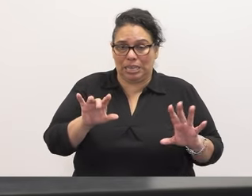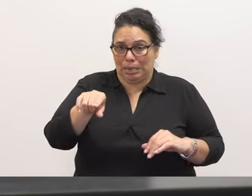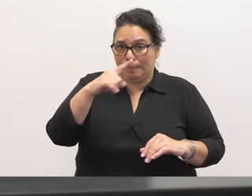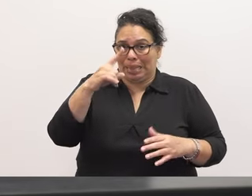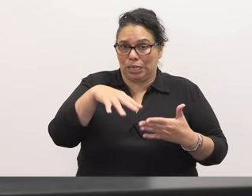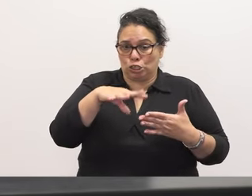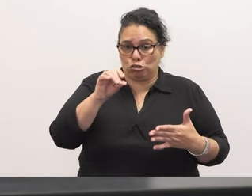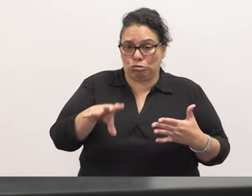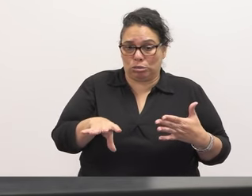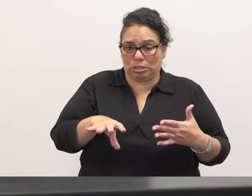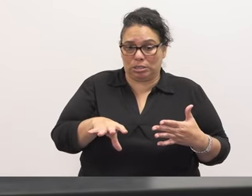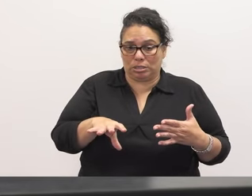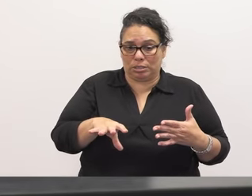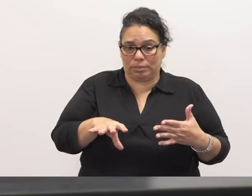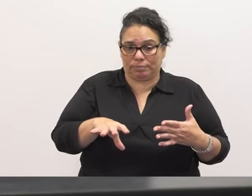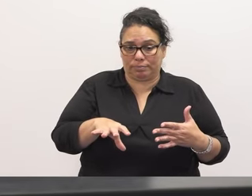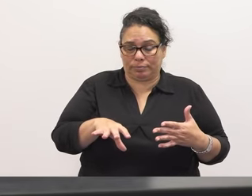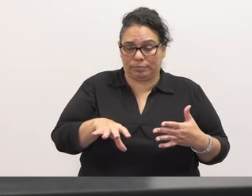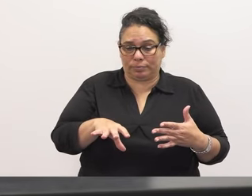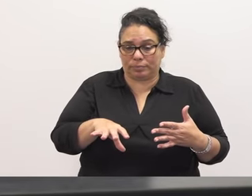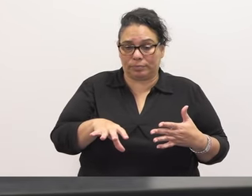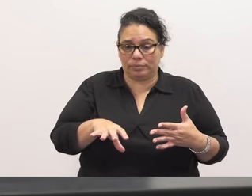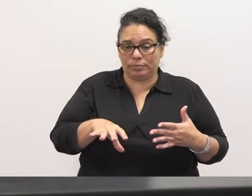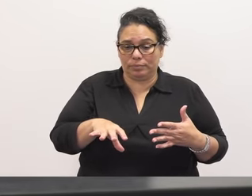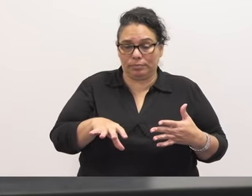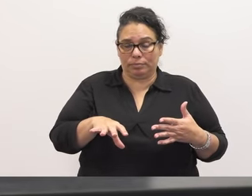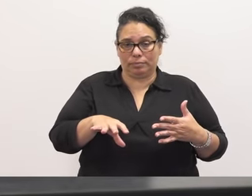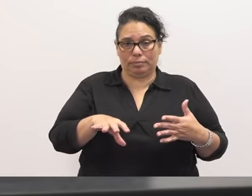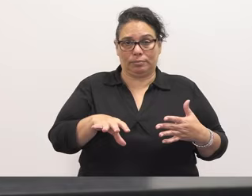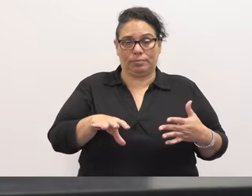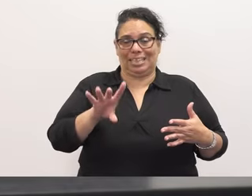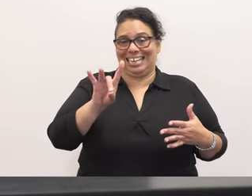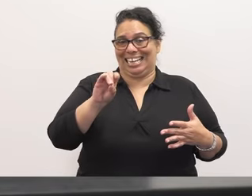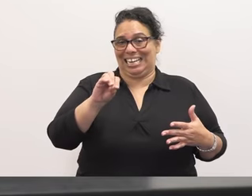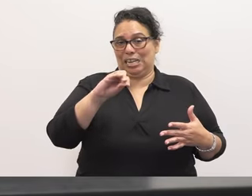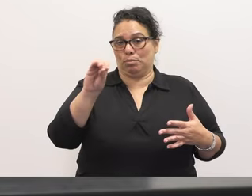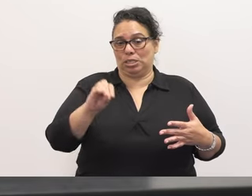I actually like to see 80% increase to 85%.